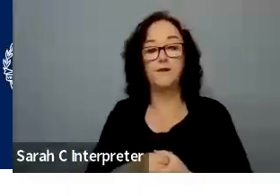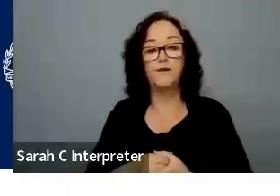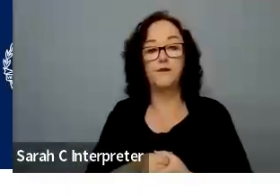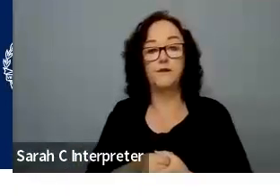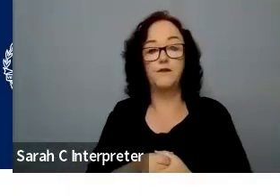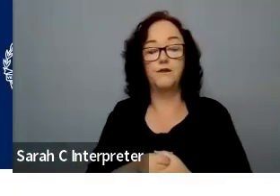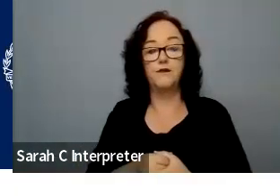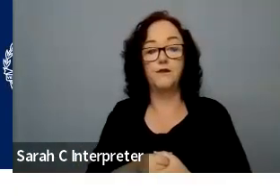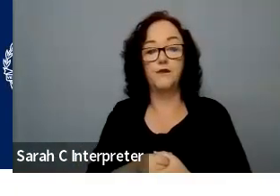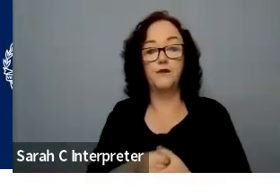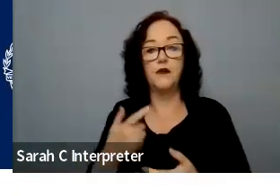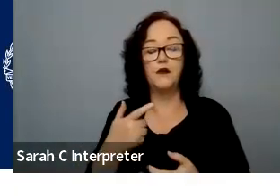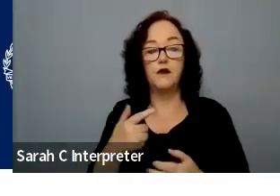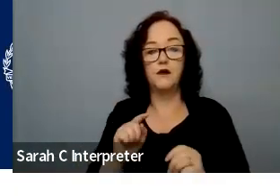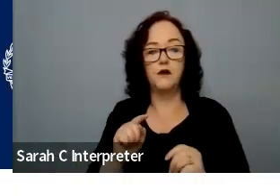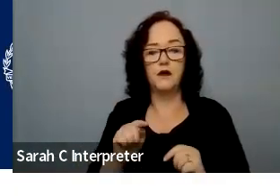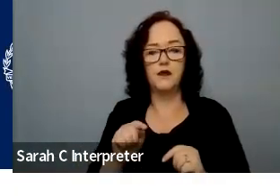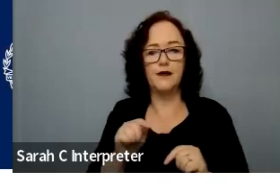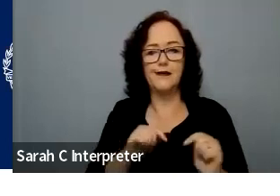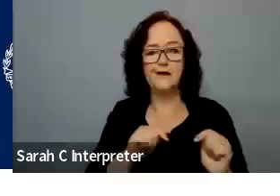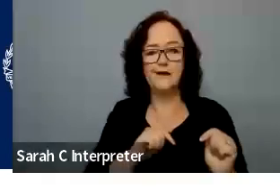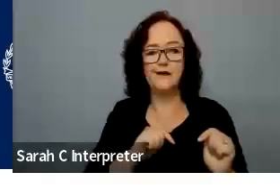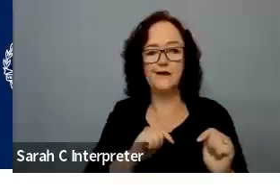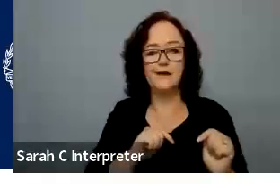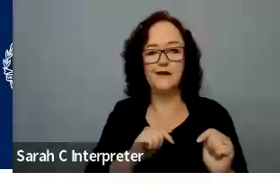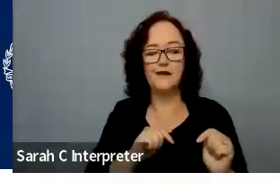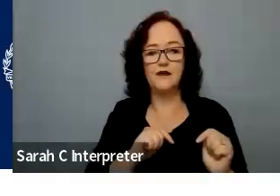did I just go back again let me go back again, the students are asked,